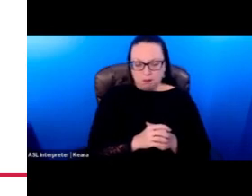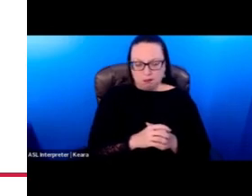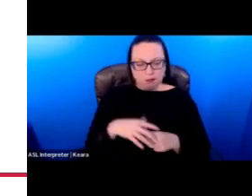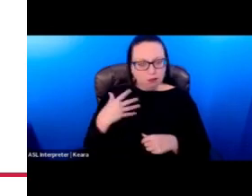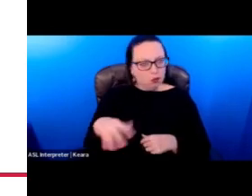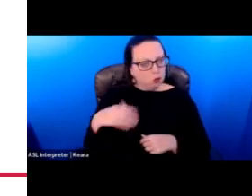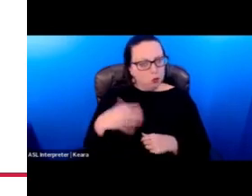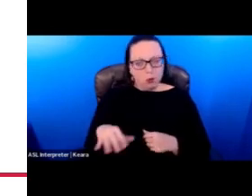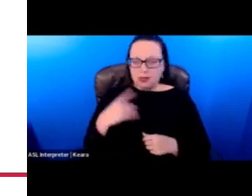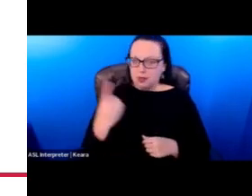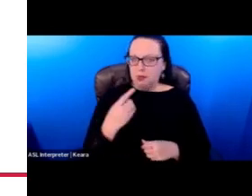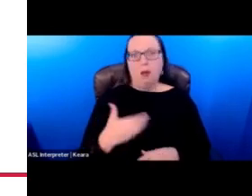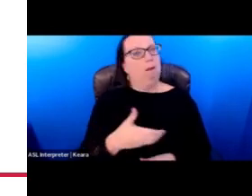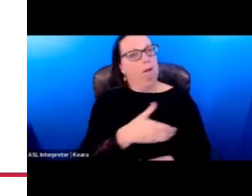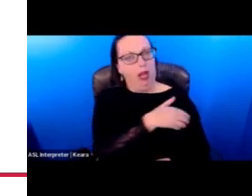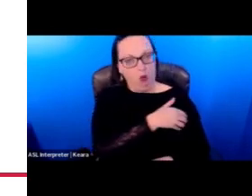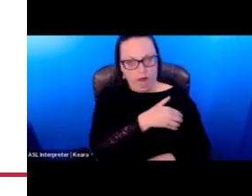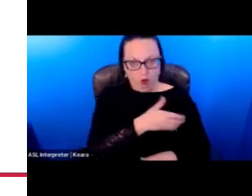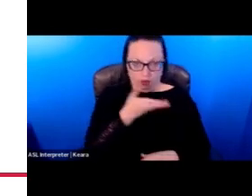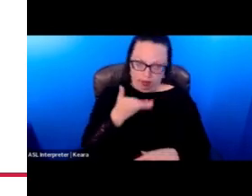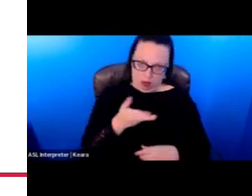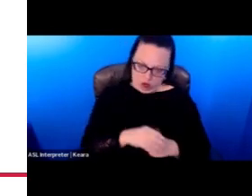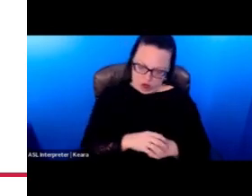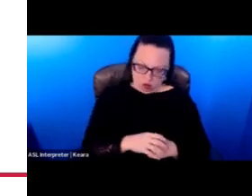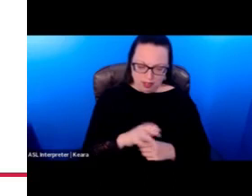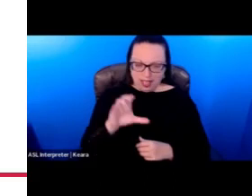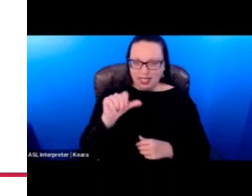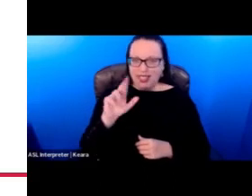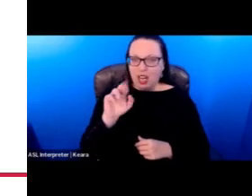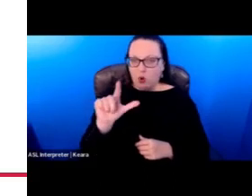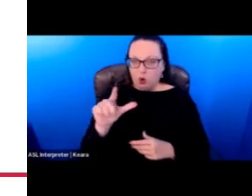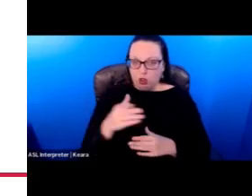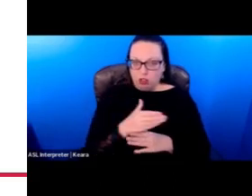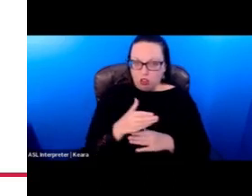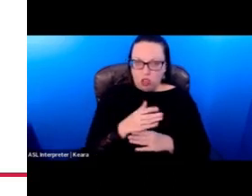something really powerful, you know, I believe it was Carole shared earlier talking about that, that peer relationship,